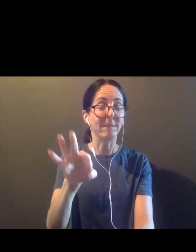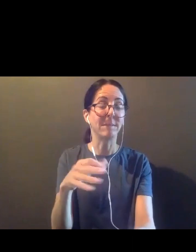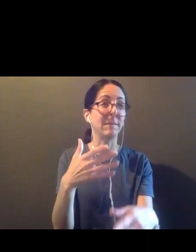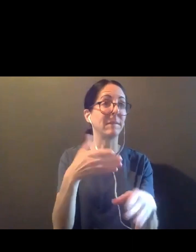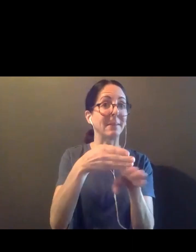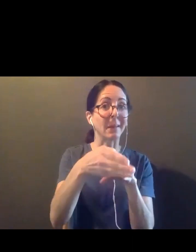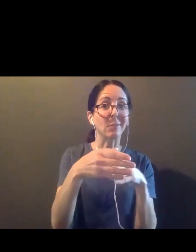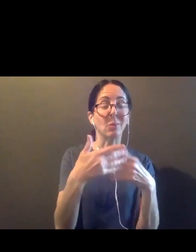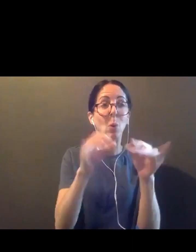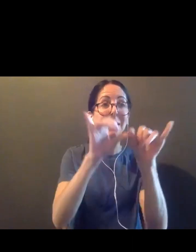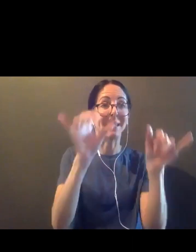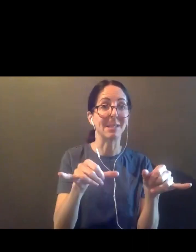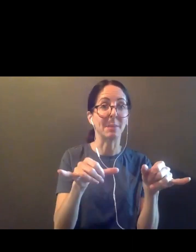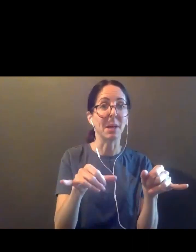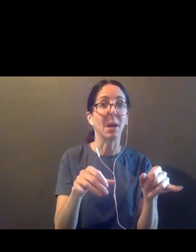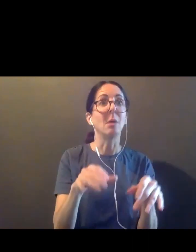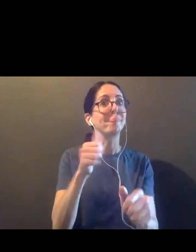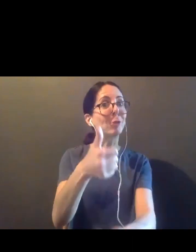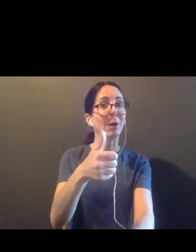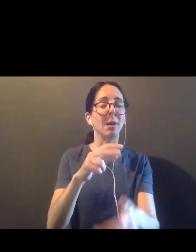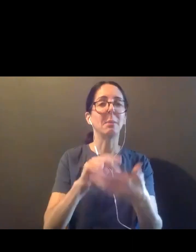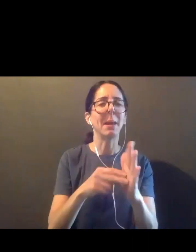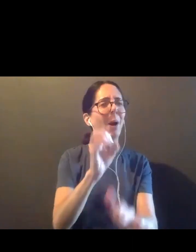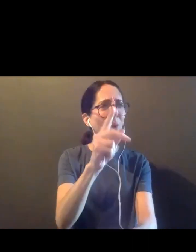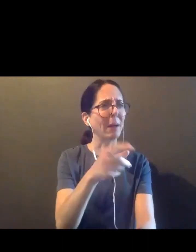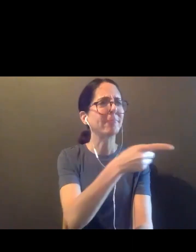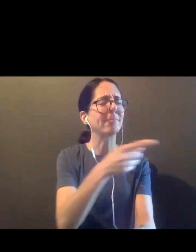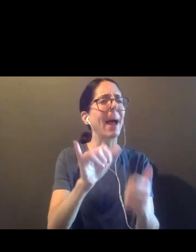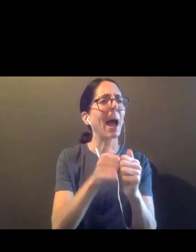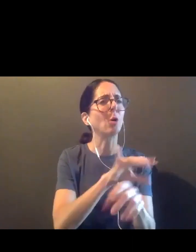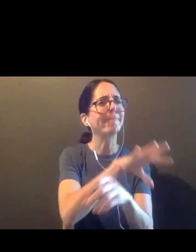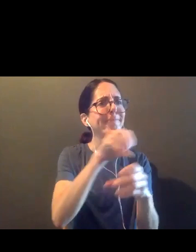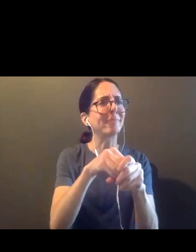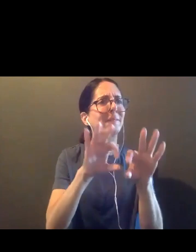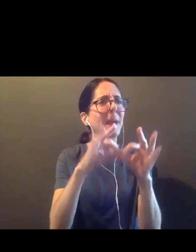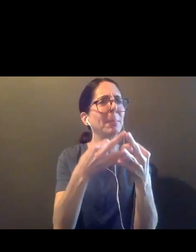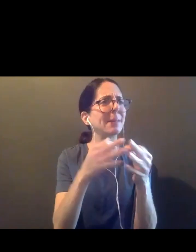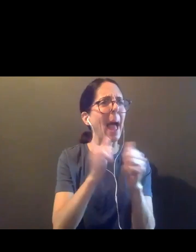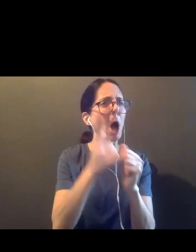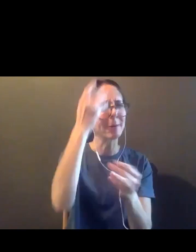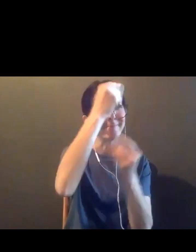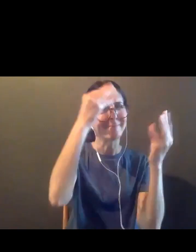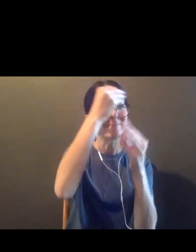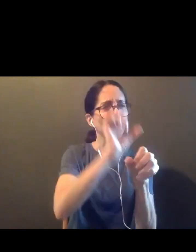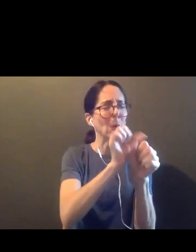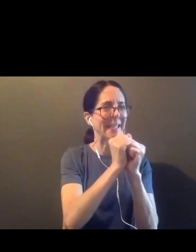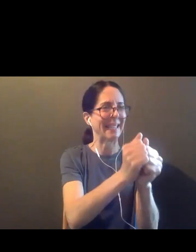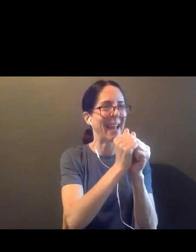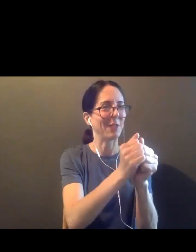a great way to say: how you engage with your families? And how might we collaborate? And notice that I'm using that language. This how might we?